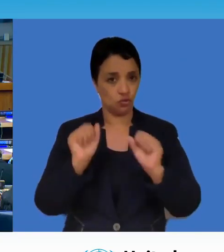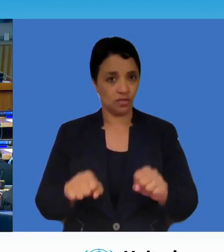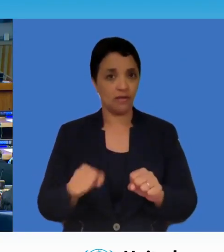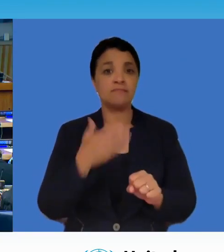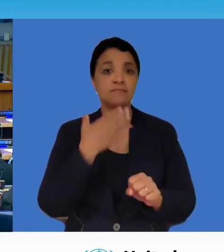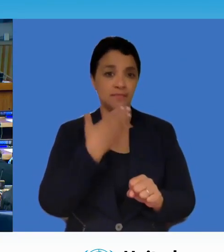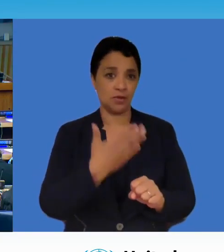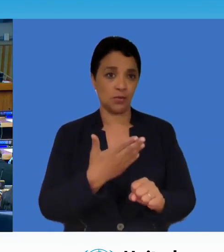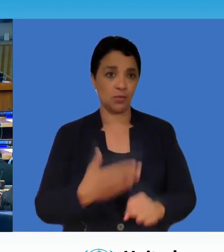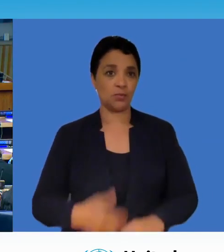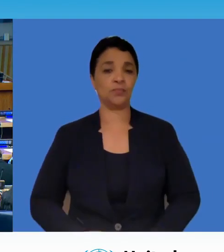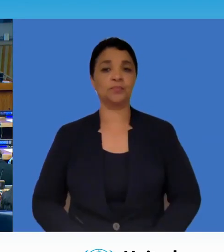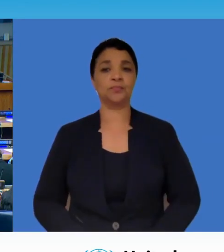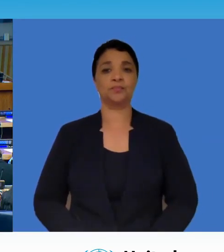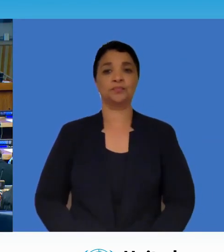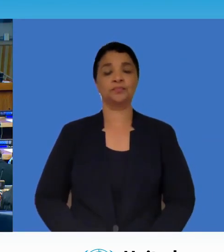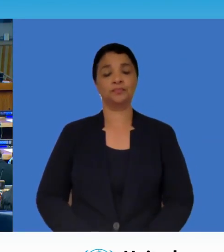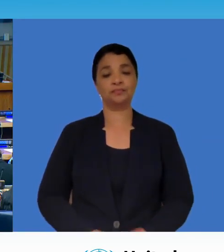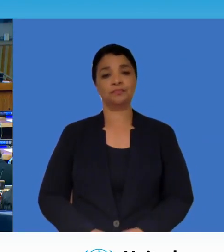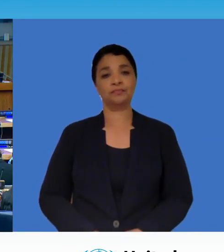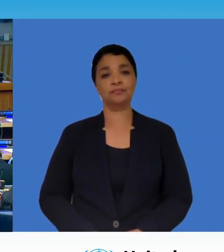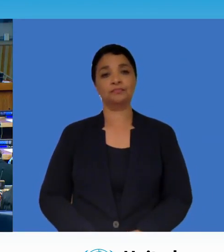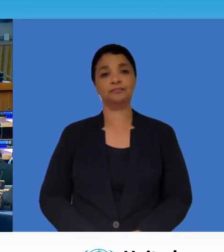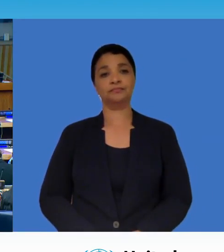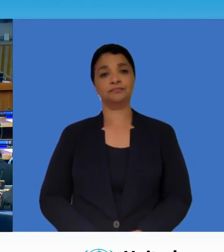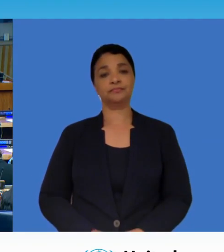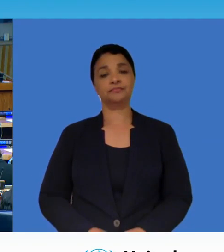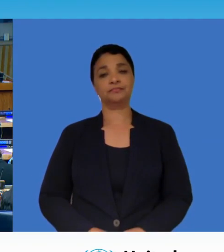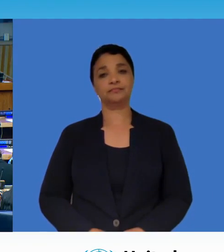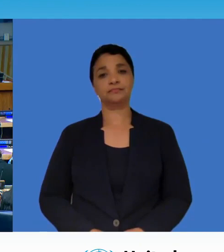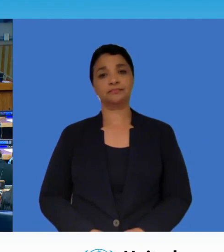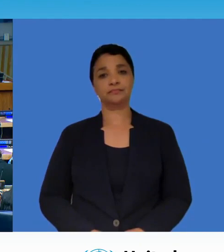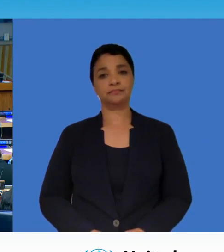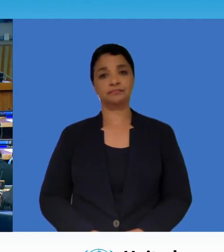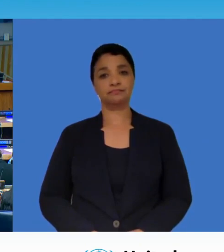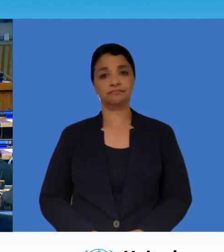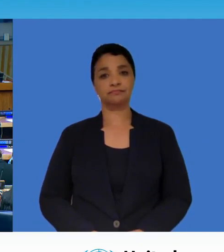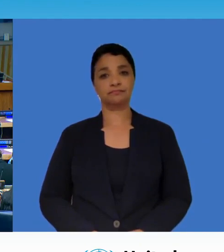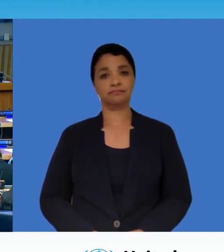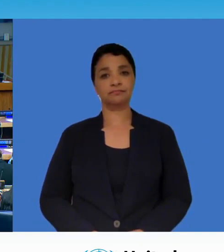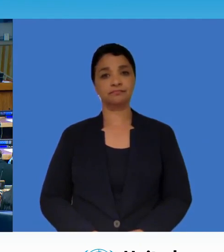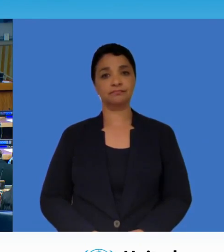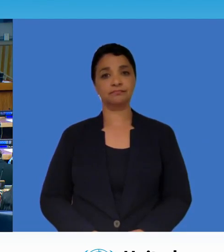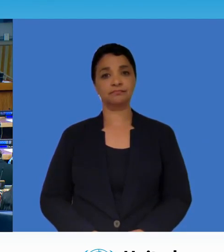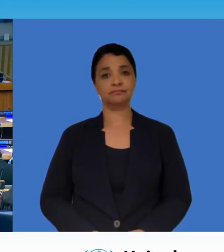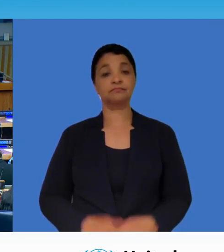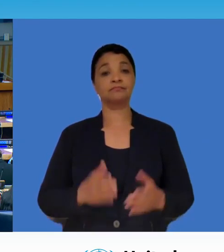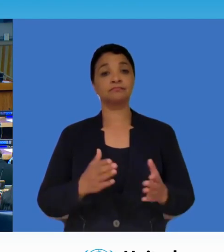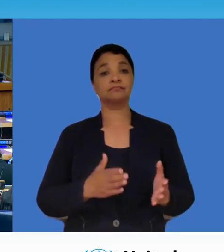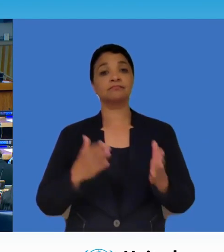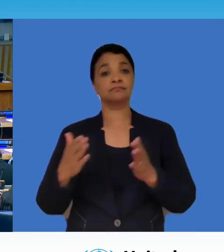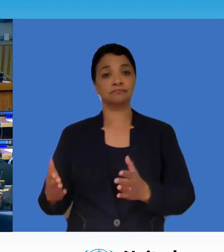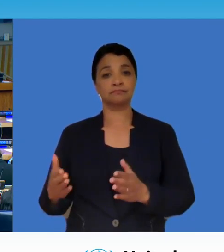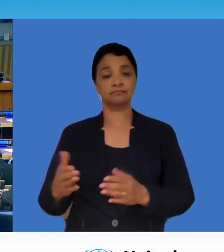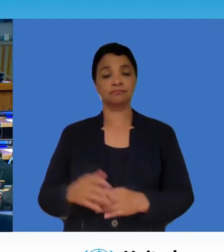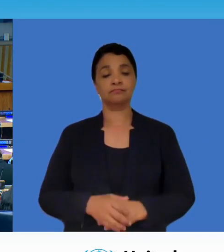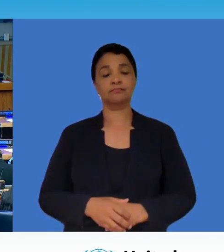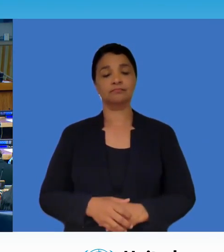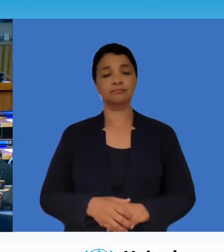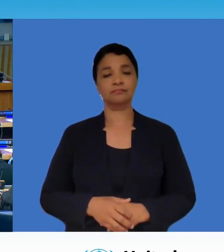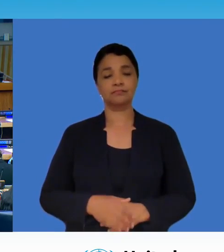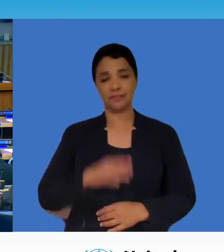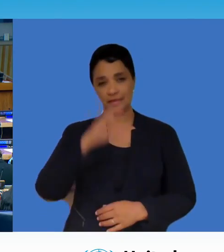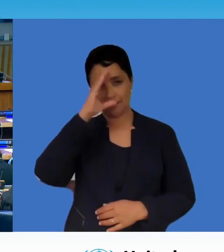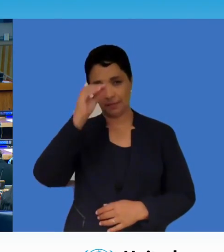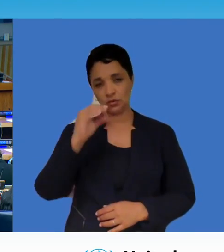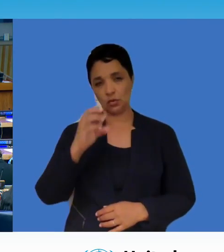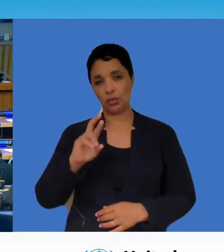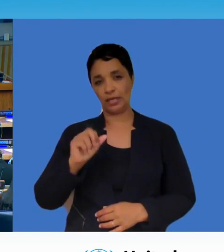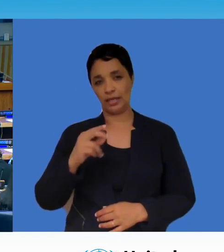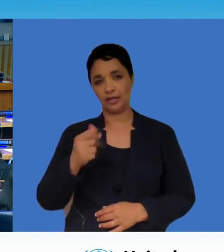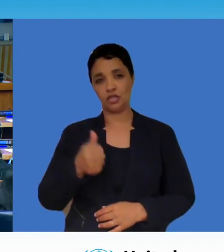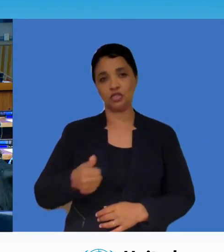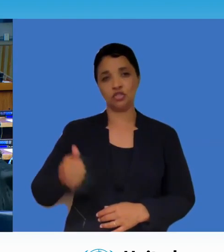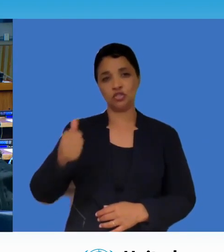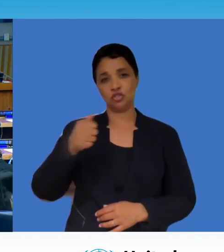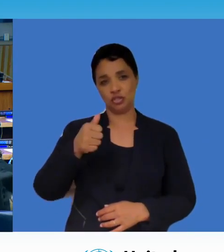persons with disabilities thank Youk you thank you very much I move now to Mr Orelia buffler chief of